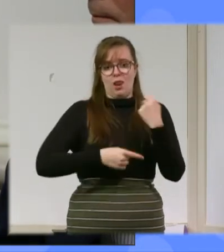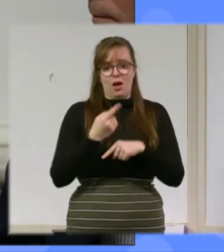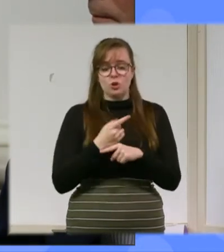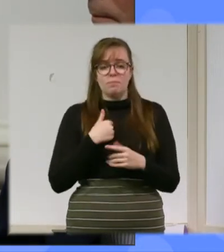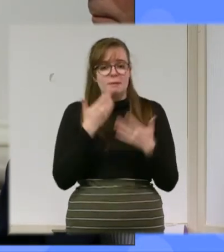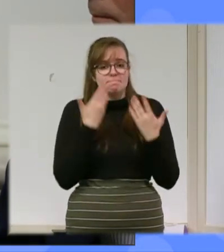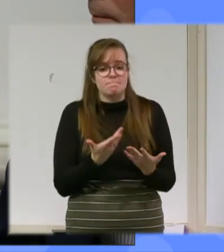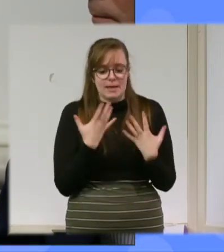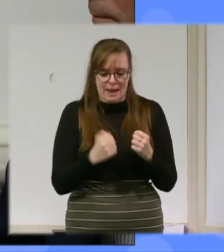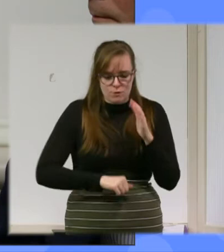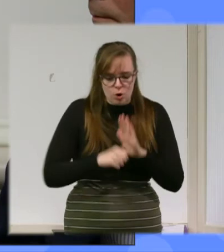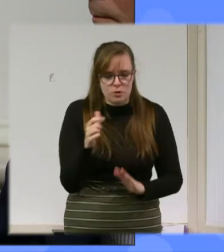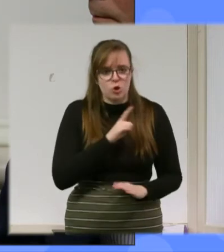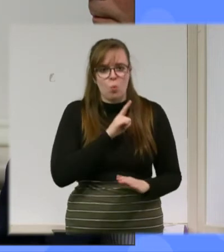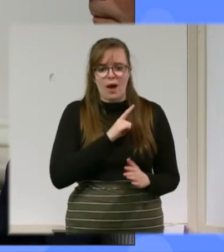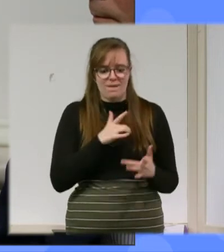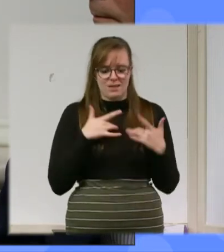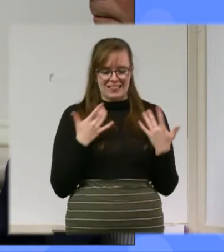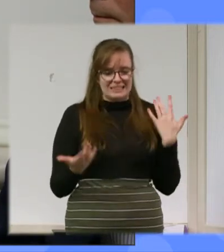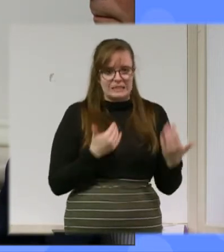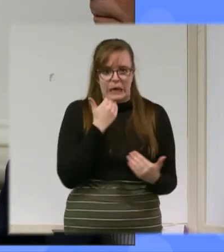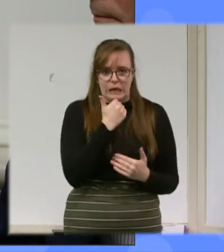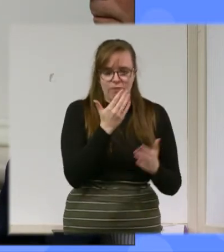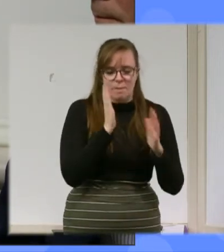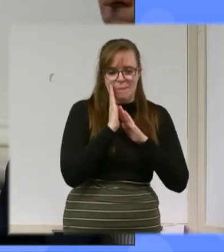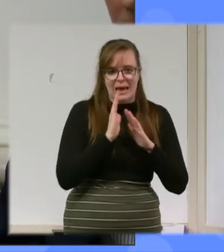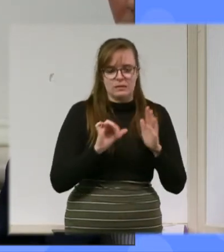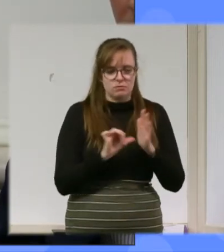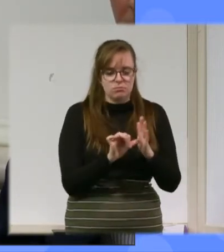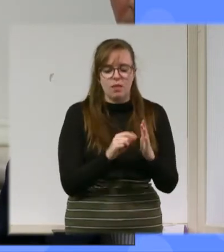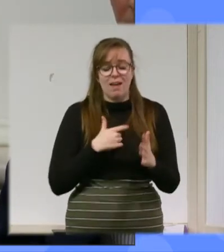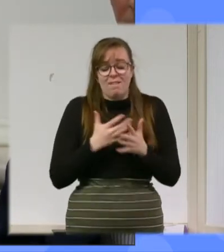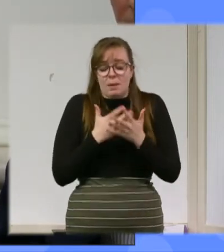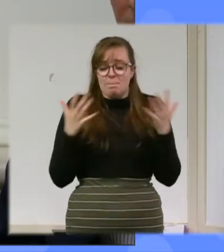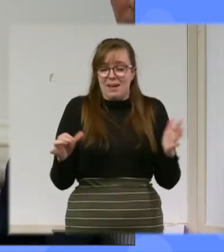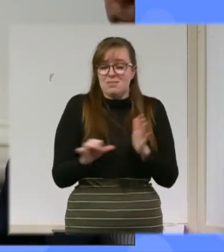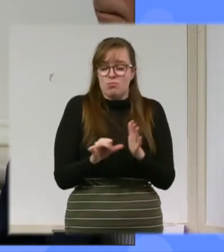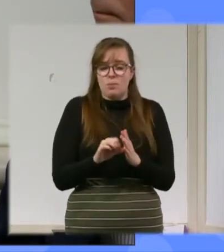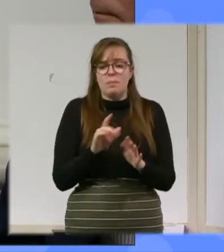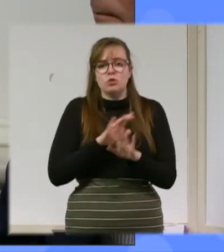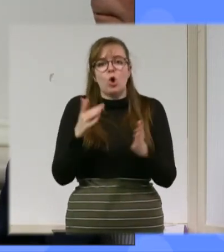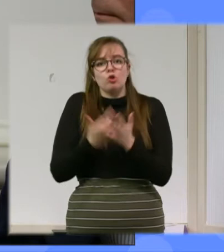they didn't know if they had enough beds and there were a wider issues there is a huge issue but I don't think it's just about finding there is issue about